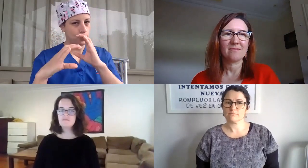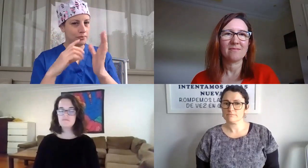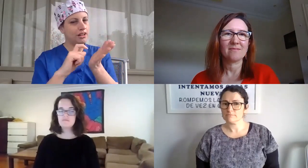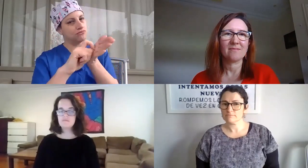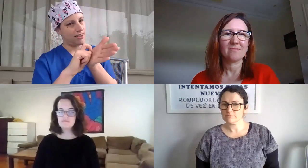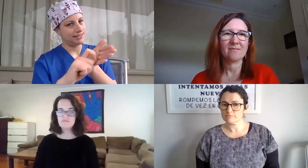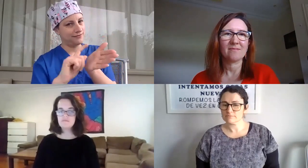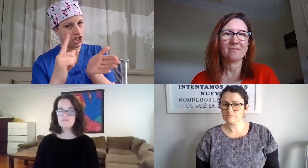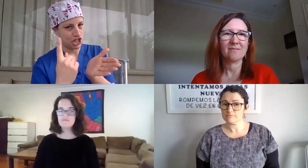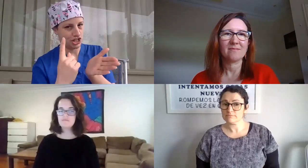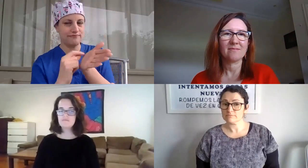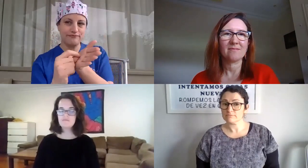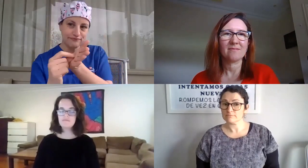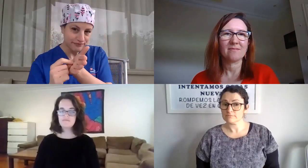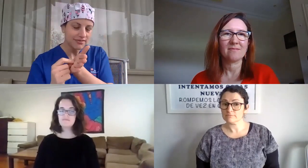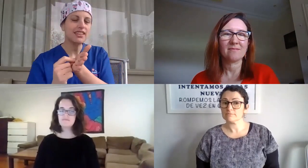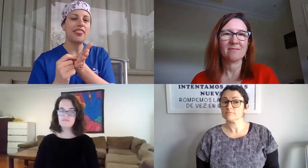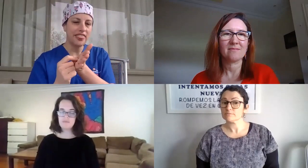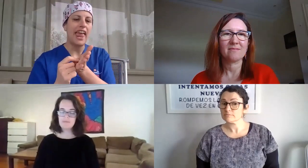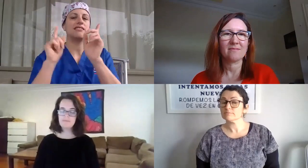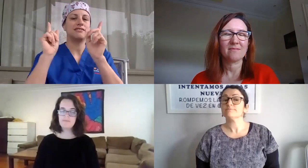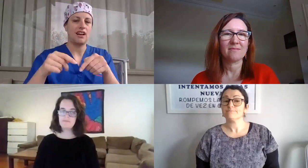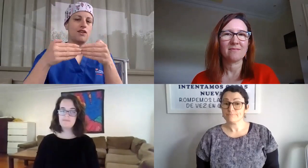first of all, how do you like me to communicate with you? ask